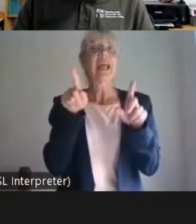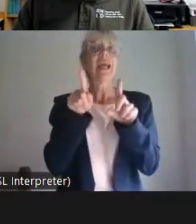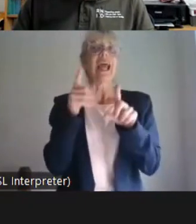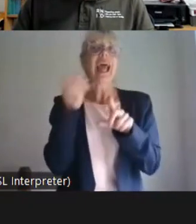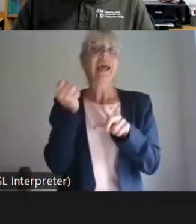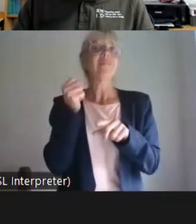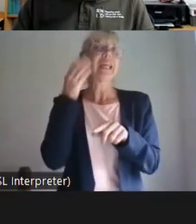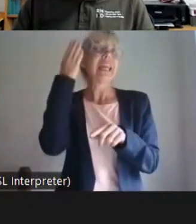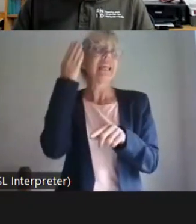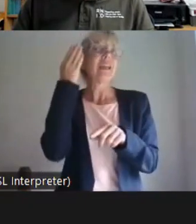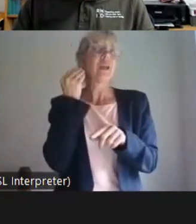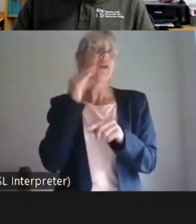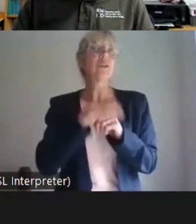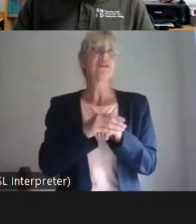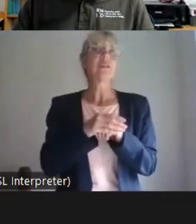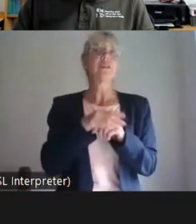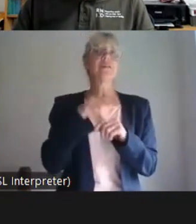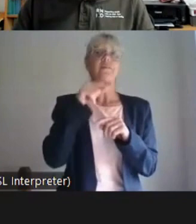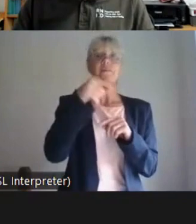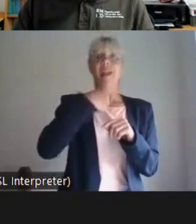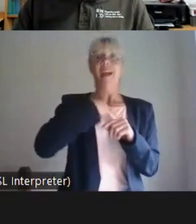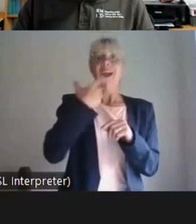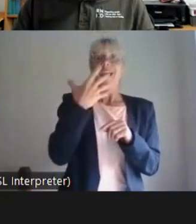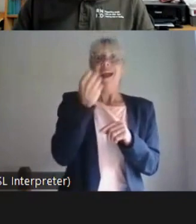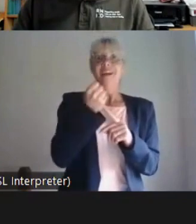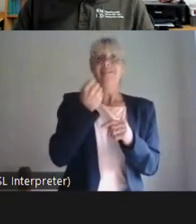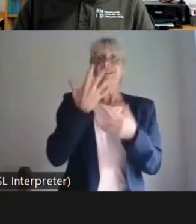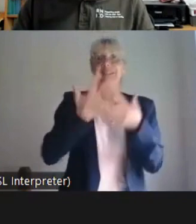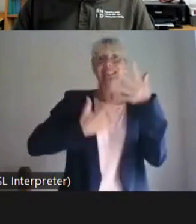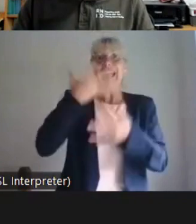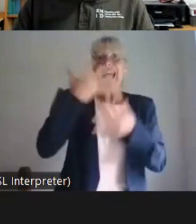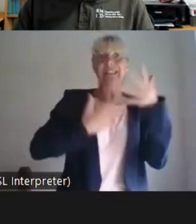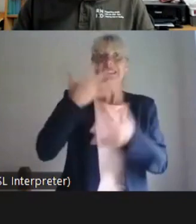um I've got a little bit of stats on this actually because I'm doing a research project at the moment